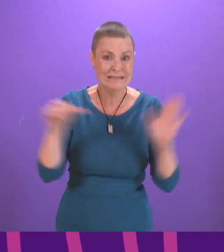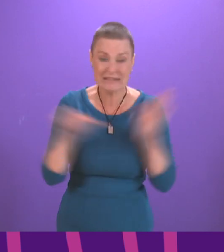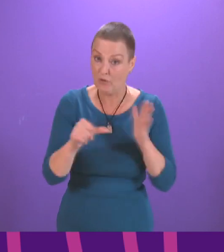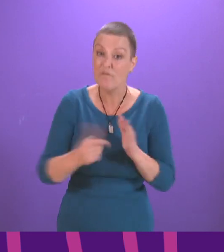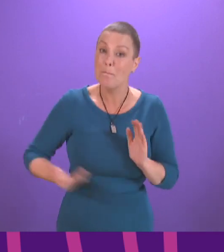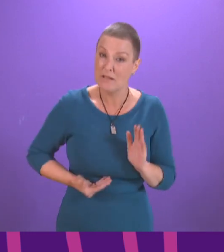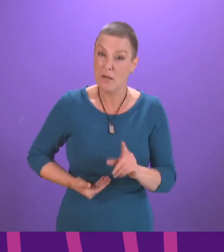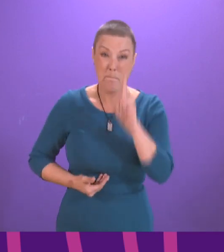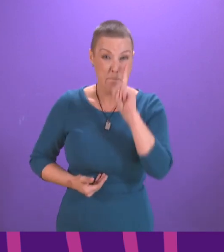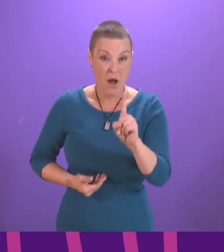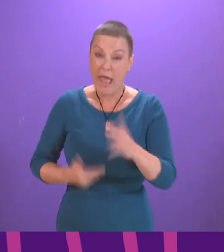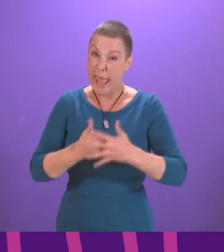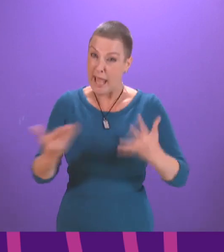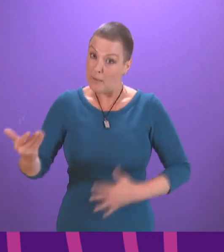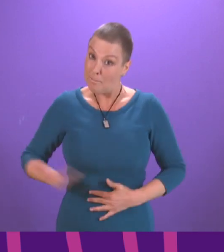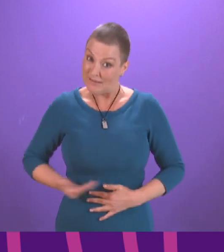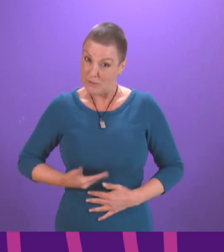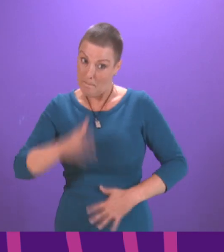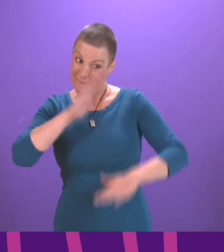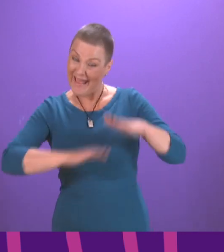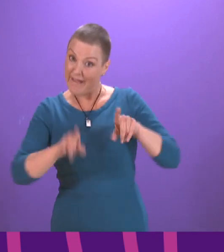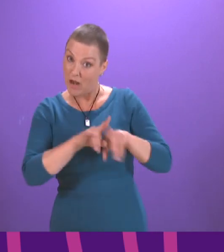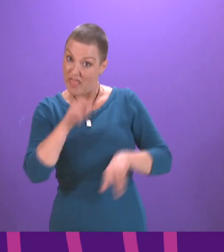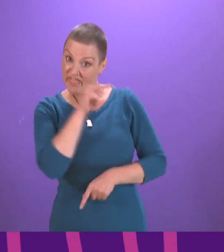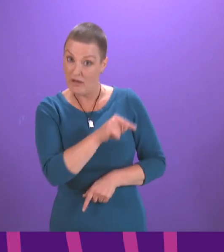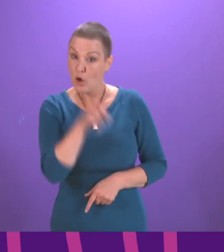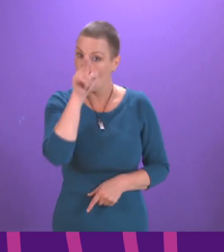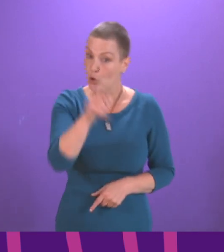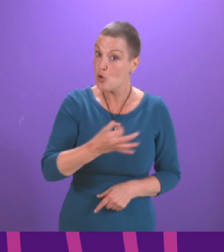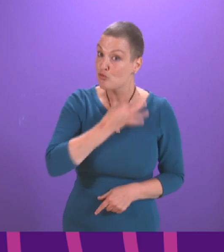but any business that has been behaving in that way has been risking making the situation